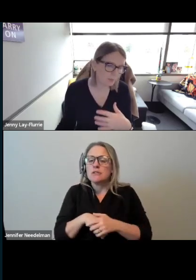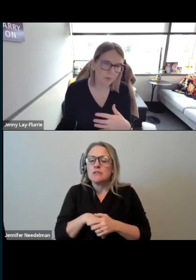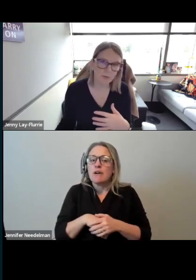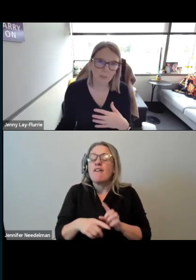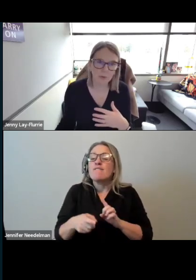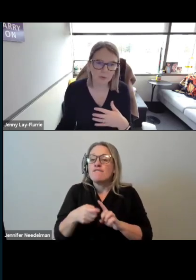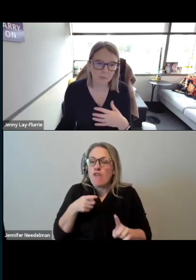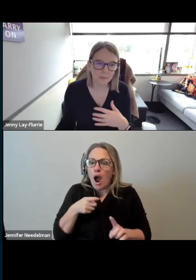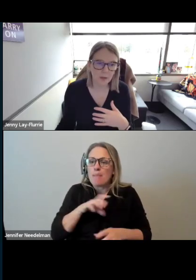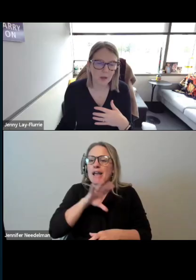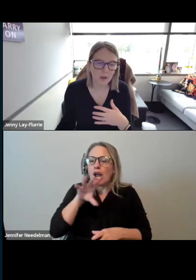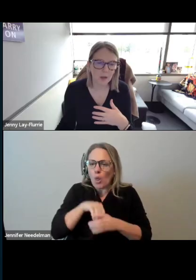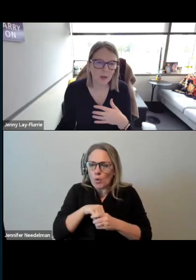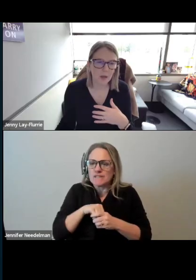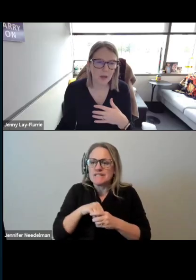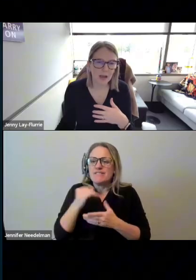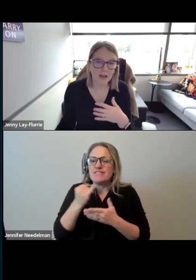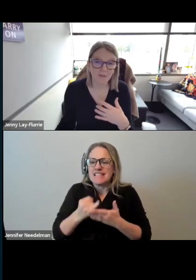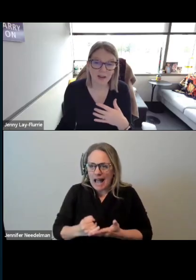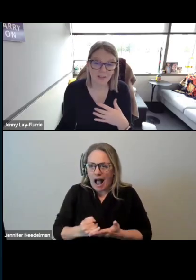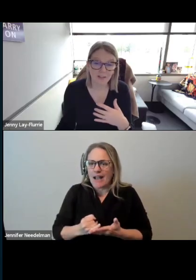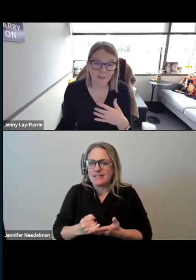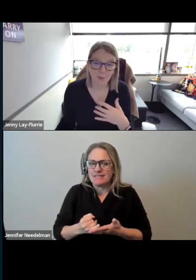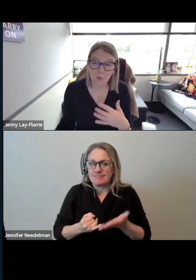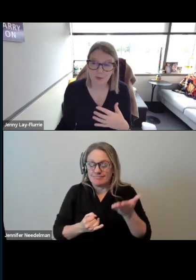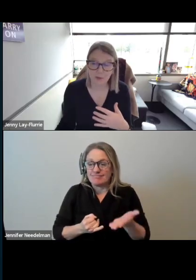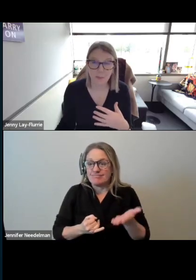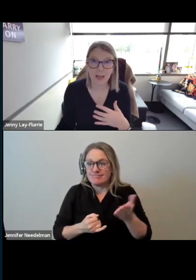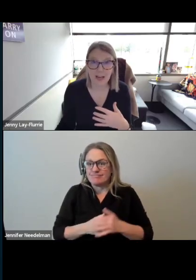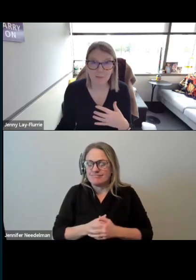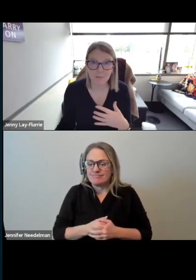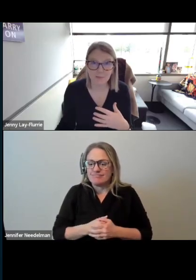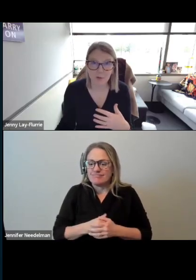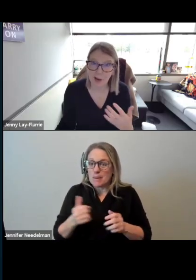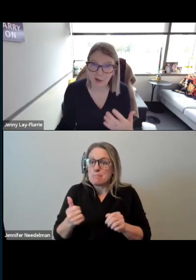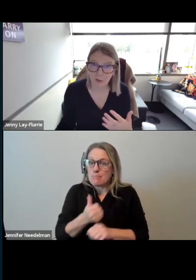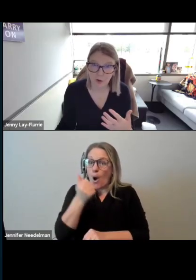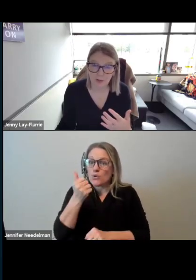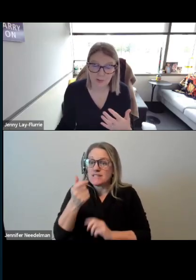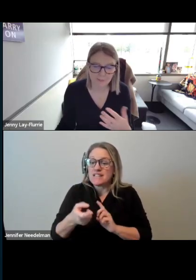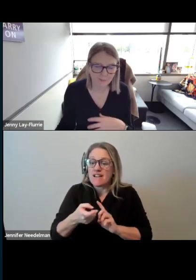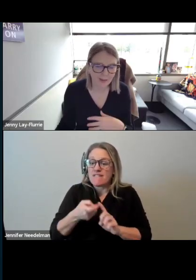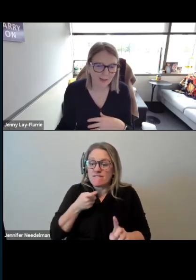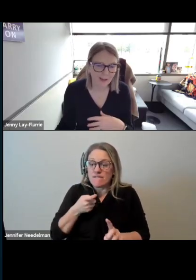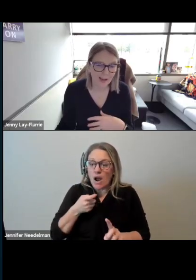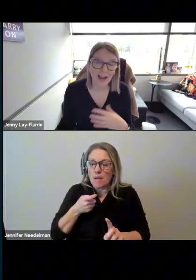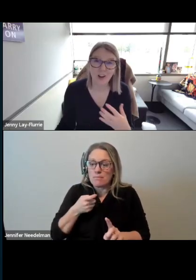design principles. And, in fact, most of them came from hackathons.